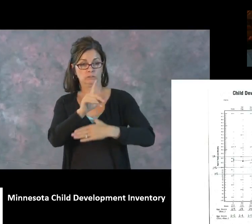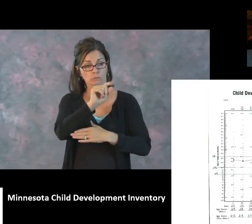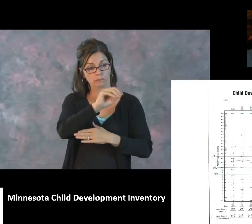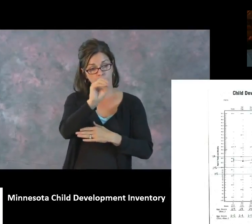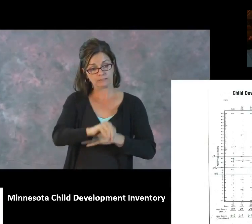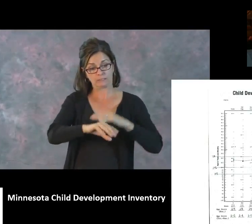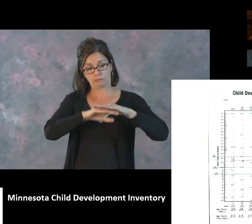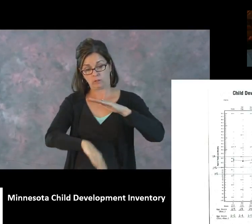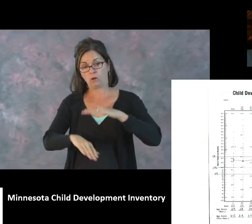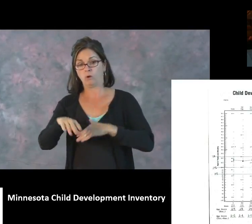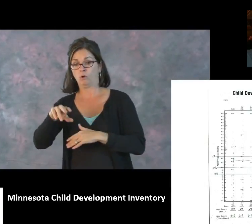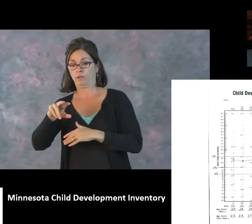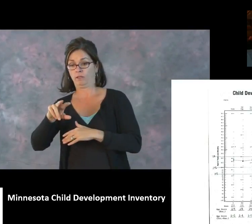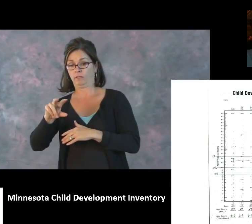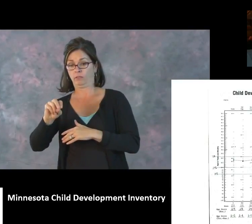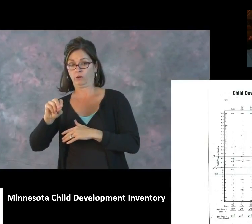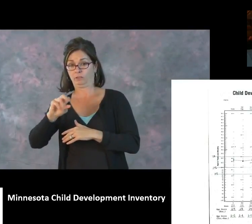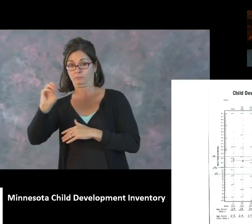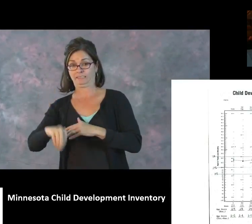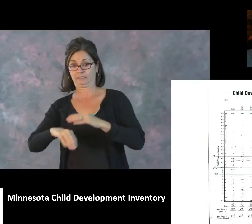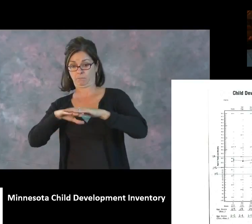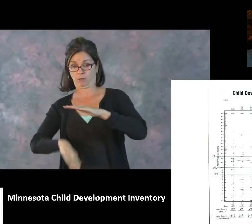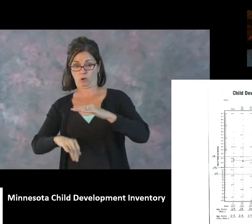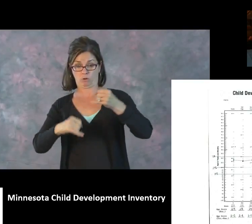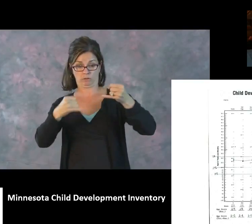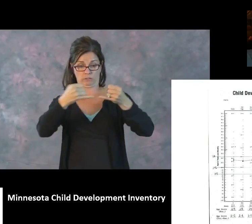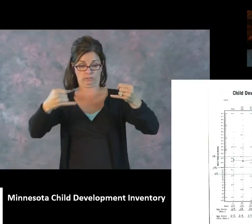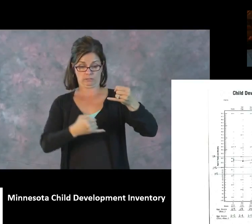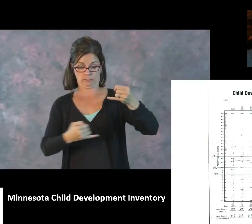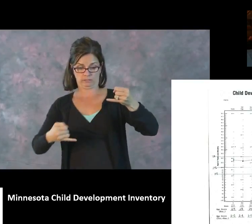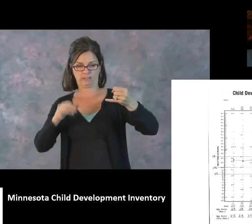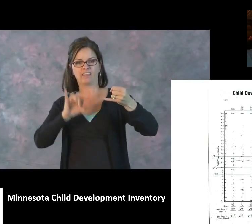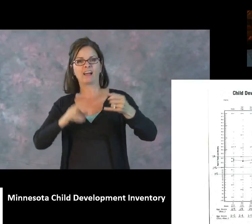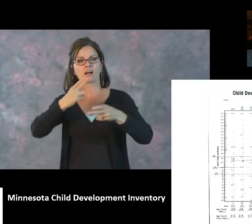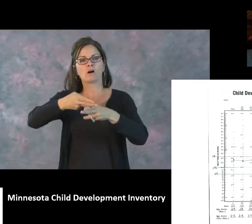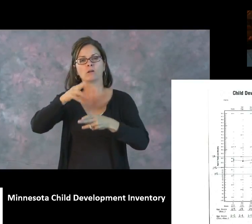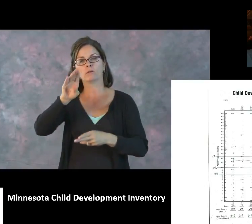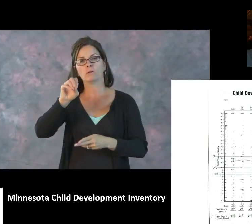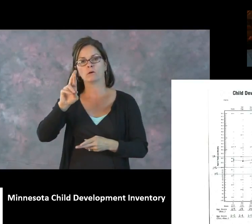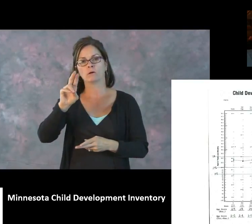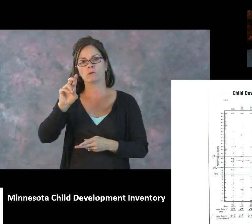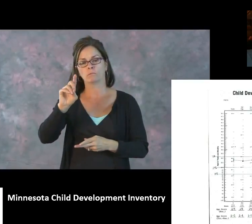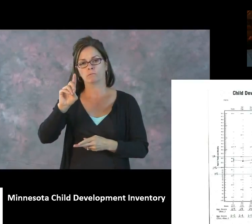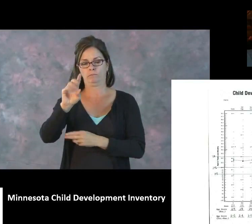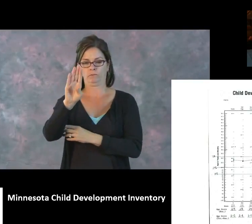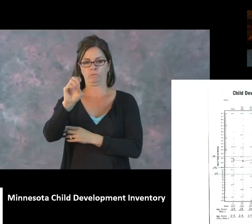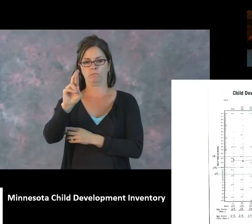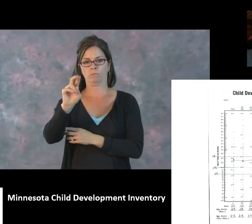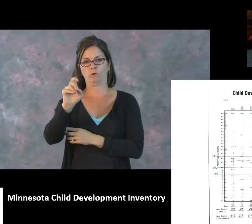and 30% below lines, would be considered a borderline delay. Something to keep your eye on.